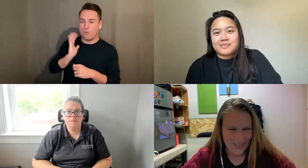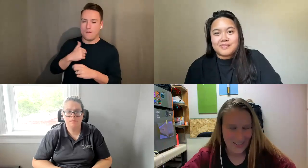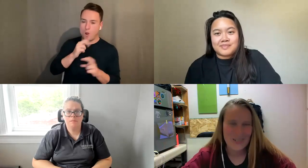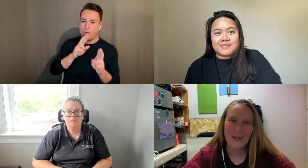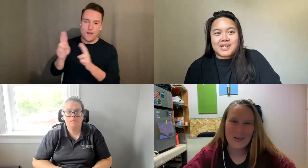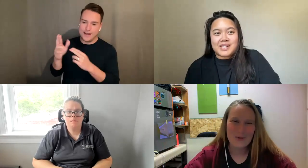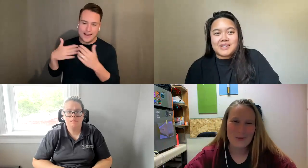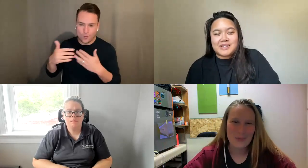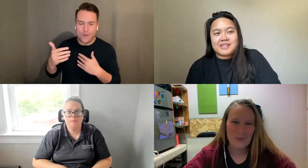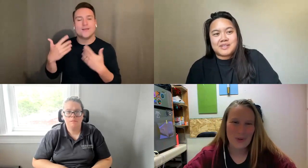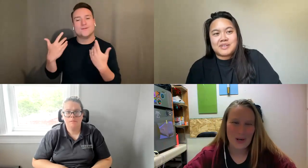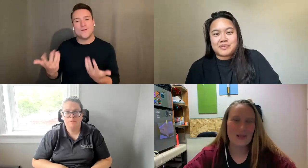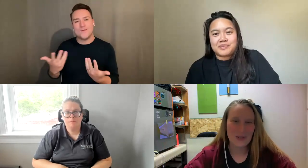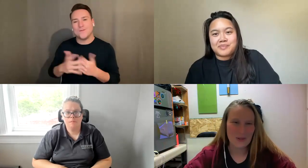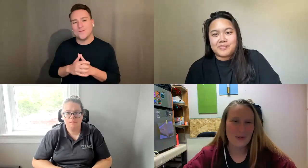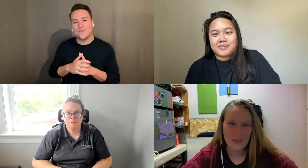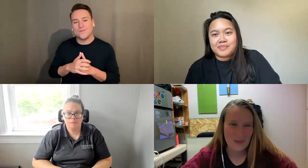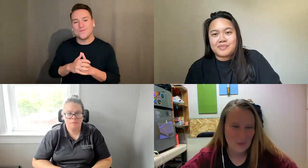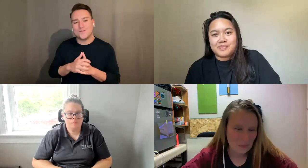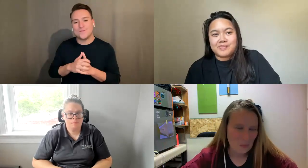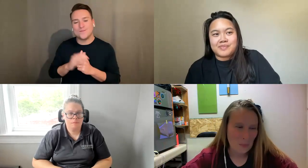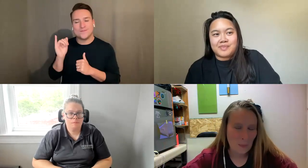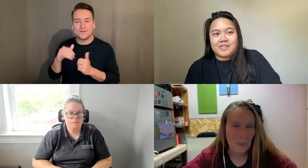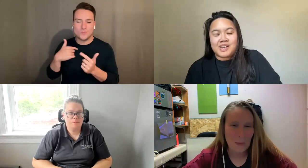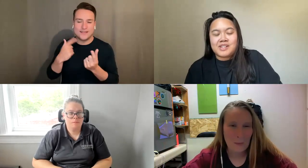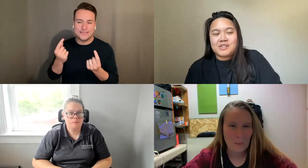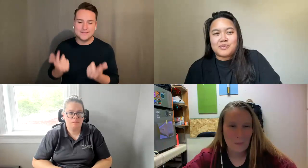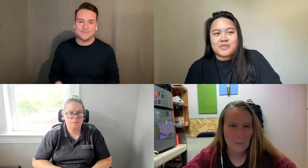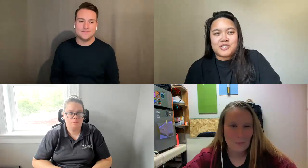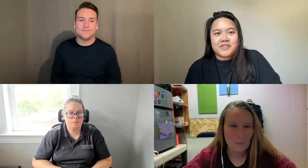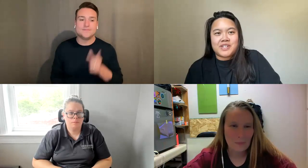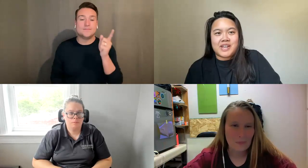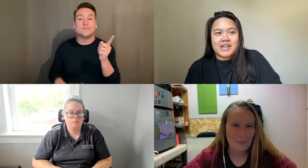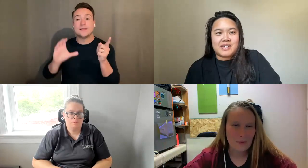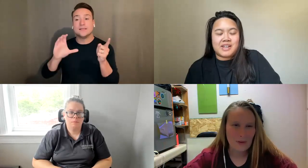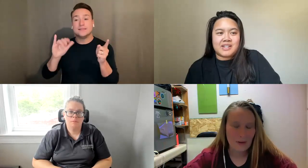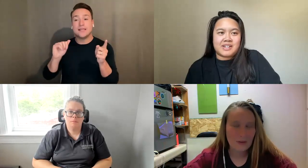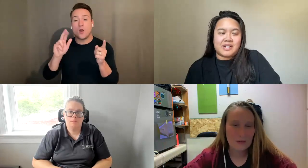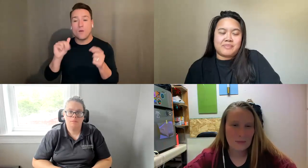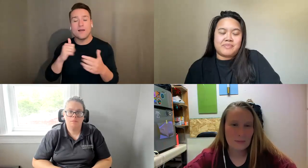Thank you so much for sharing that.